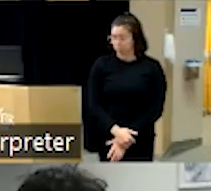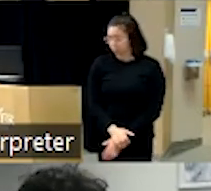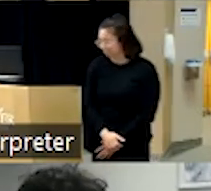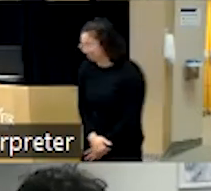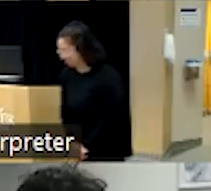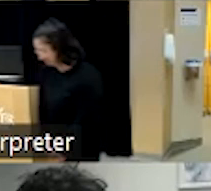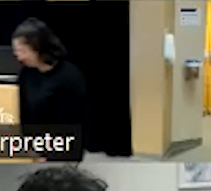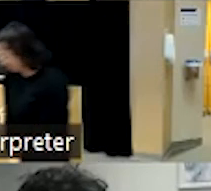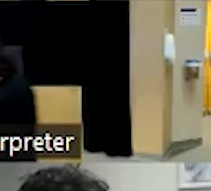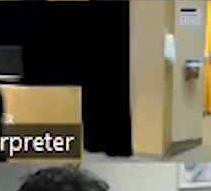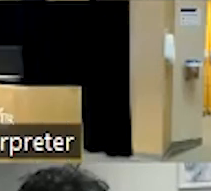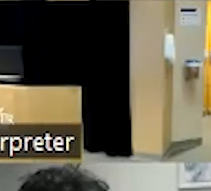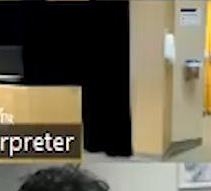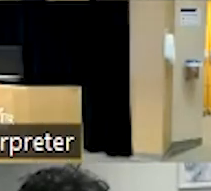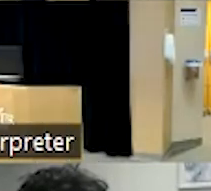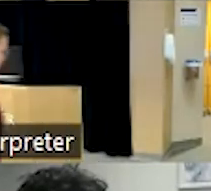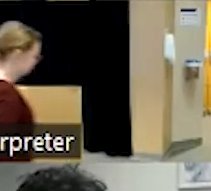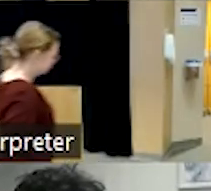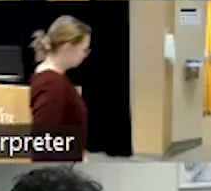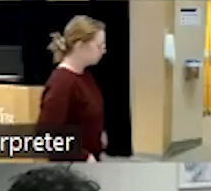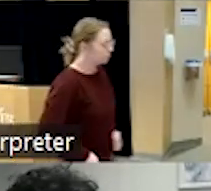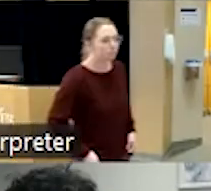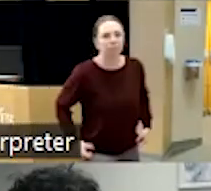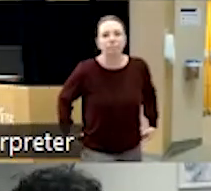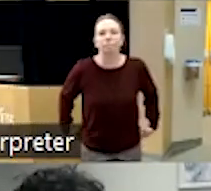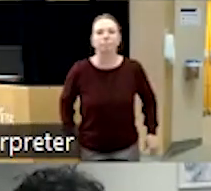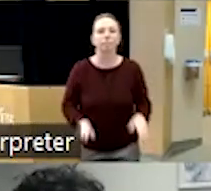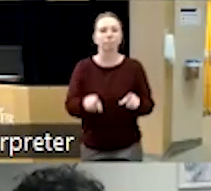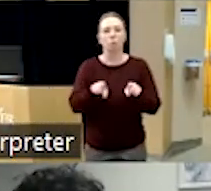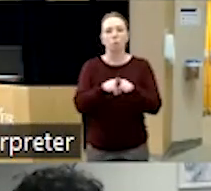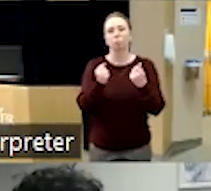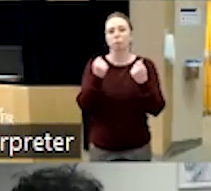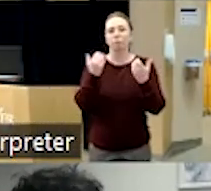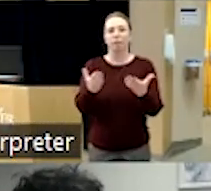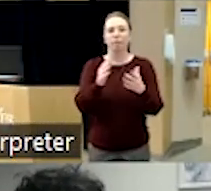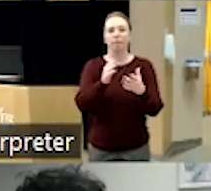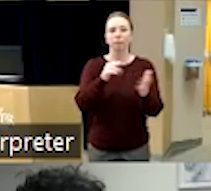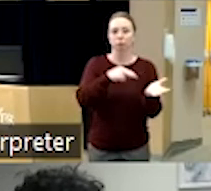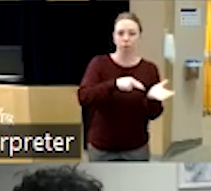um we also have nurses and social workers um the nurses are doing the relaxation groups and